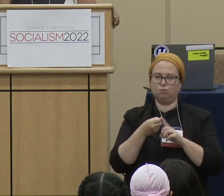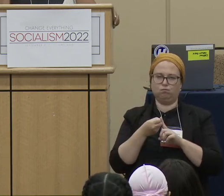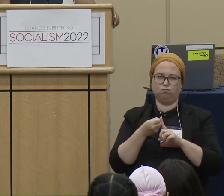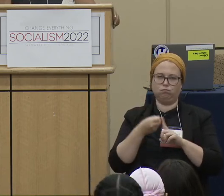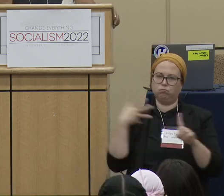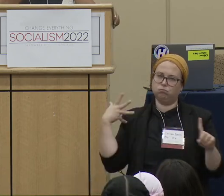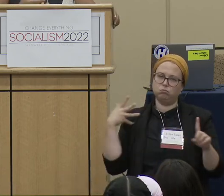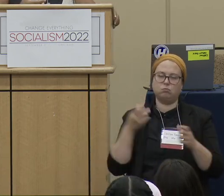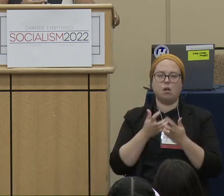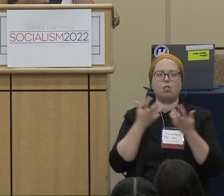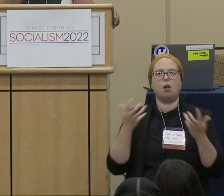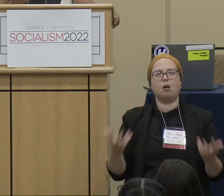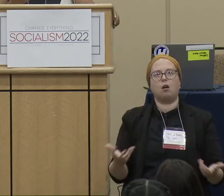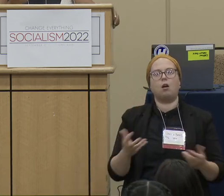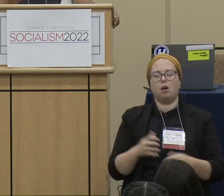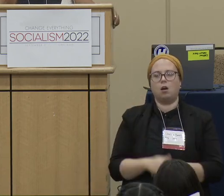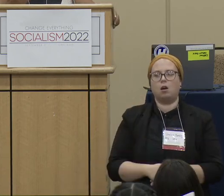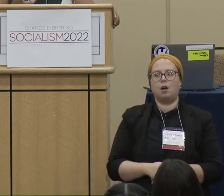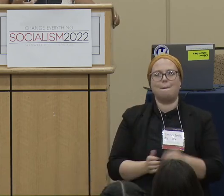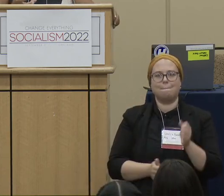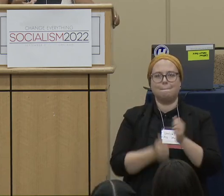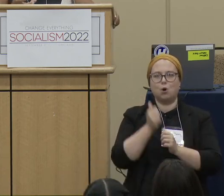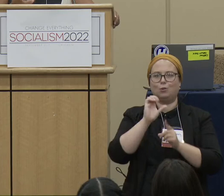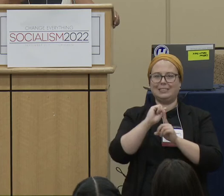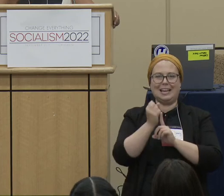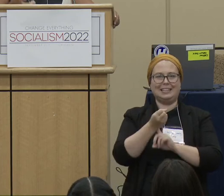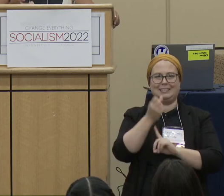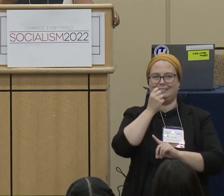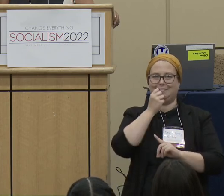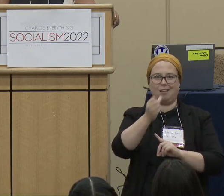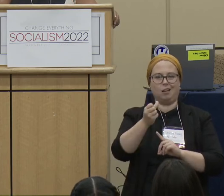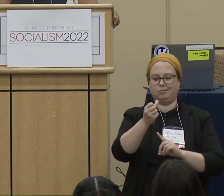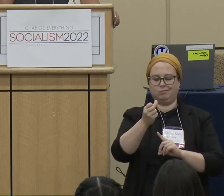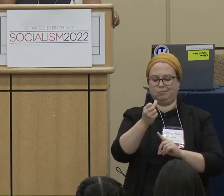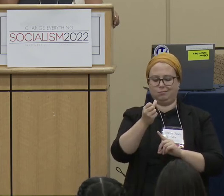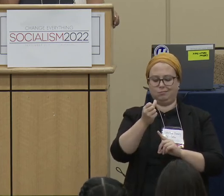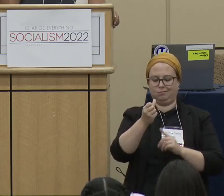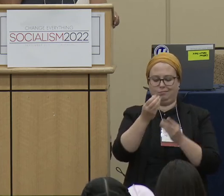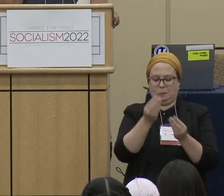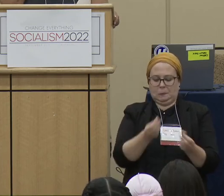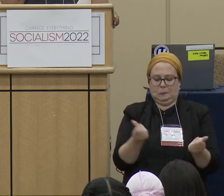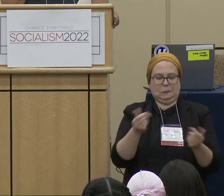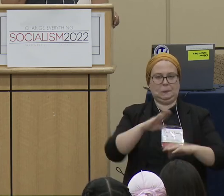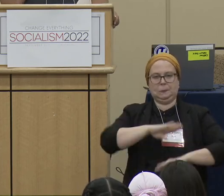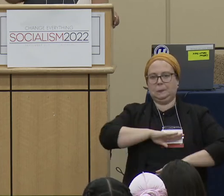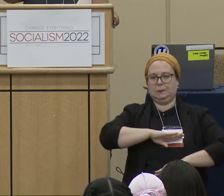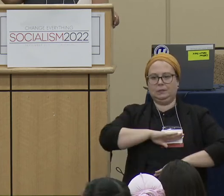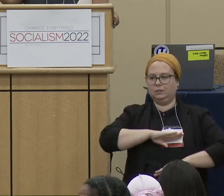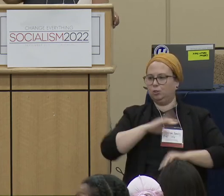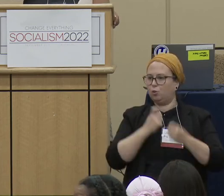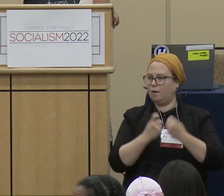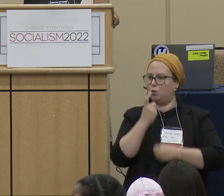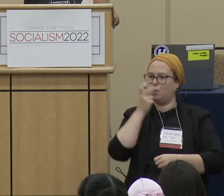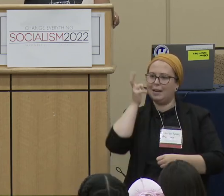room have dealt with this question at length and in depth. And in most cases, not to a satisfactory resolution .